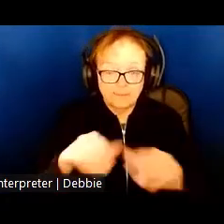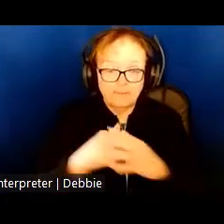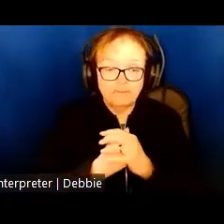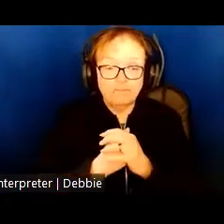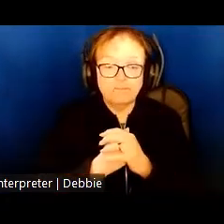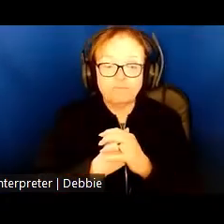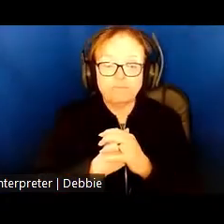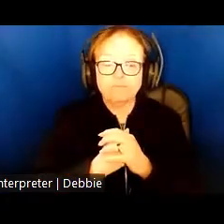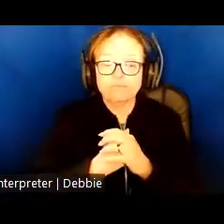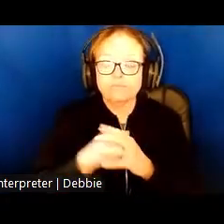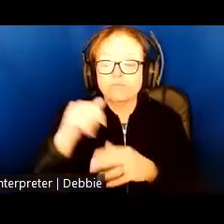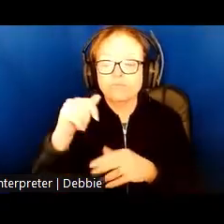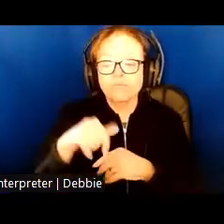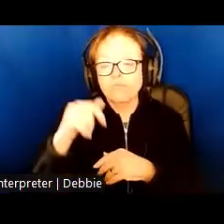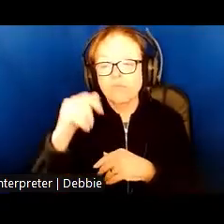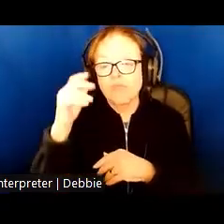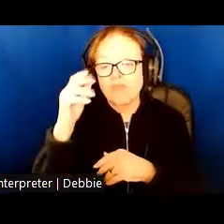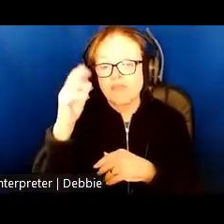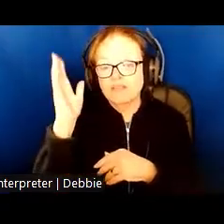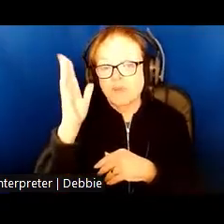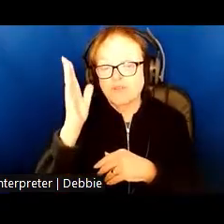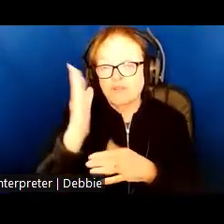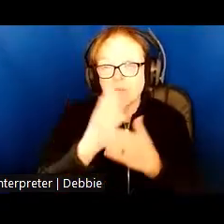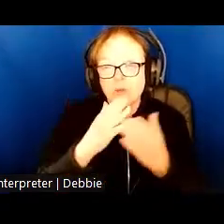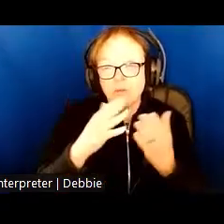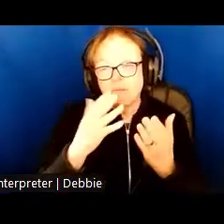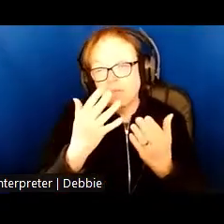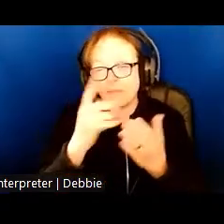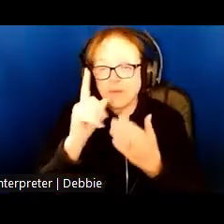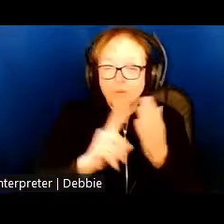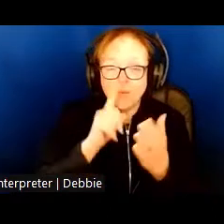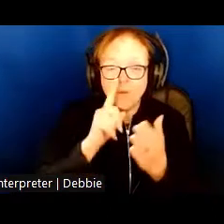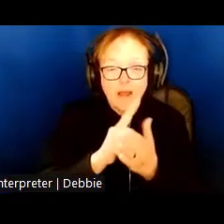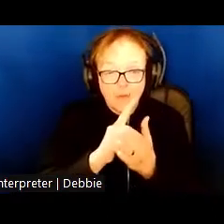presentation portion of the webinar will last about an hour, then we’ll spend some time